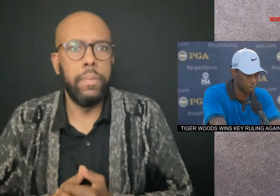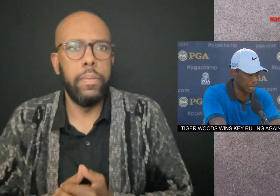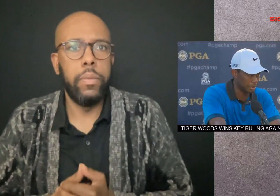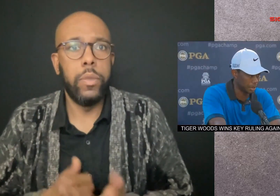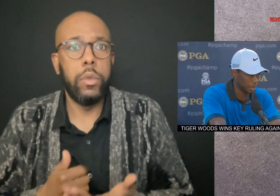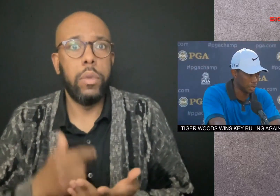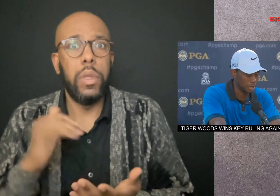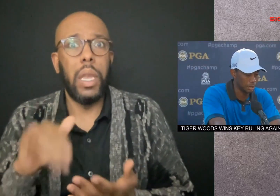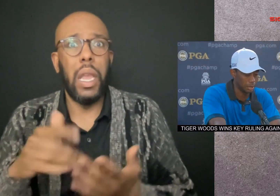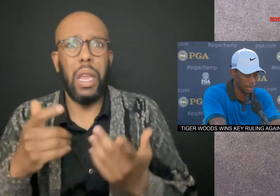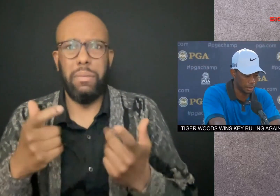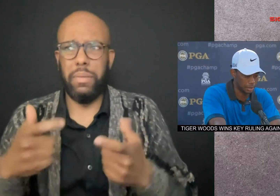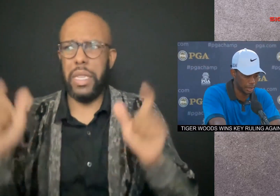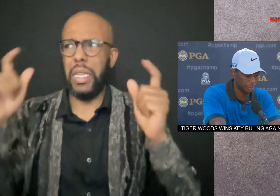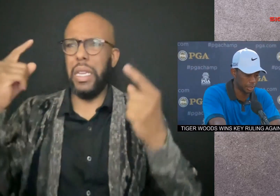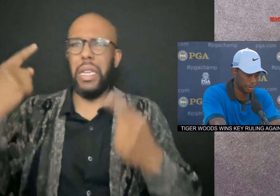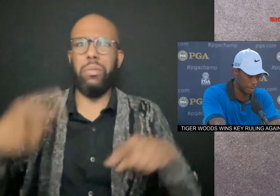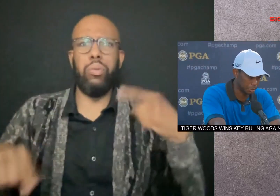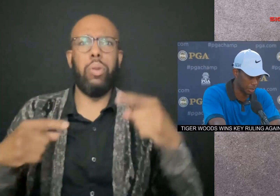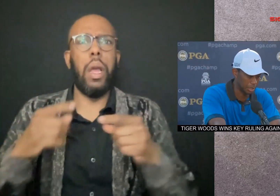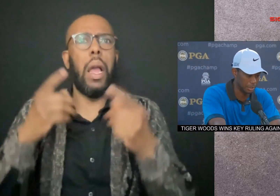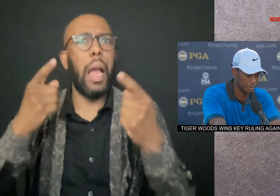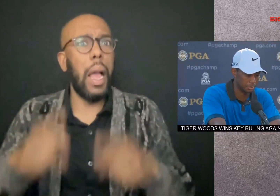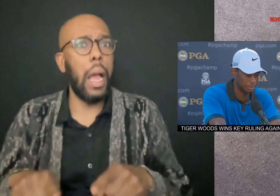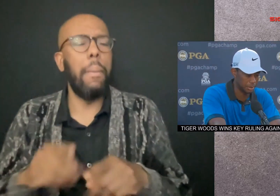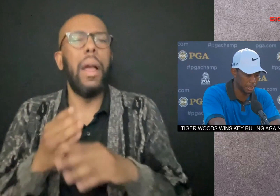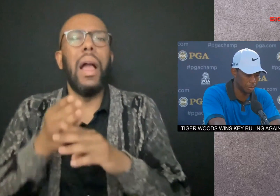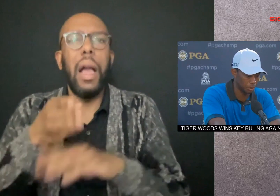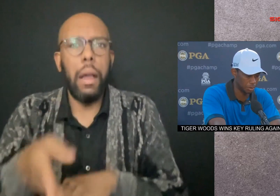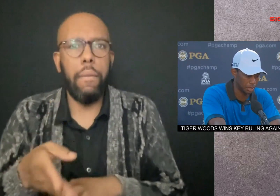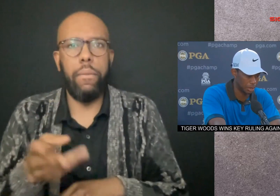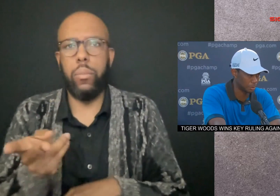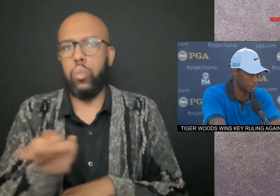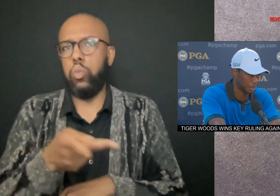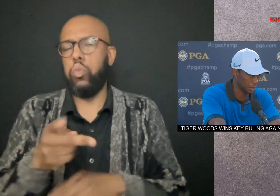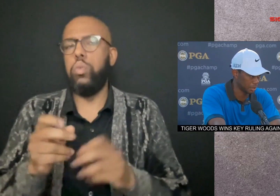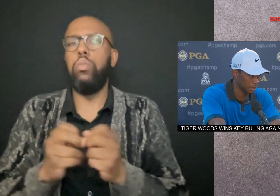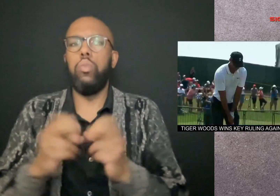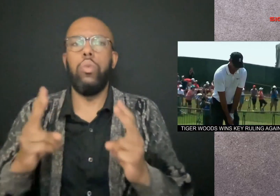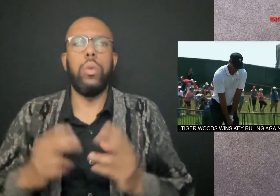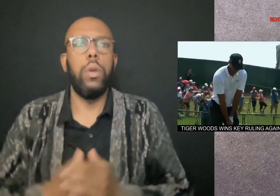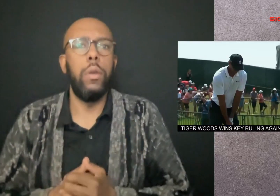came back then I started Getting, but the larger dis dispute began when they broke up.